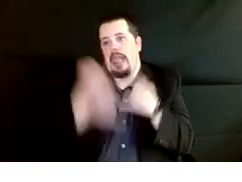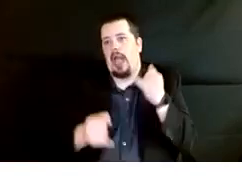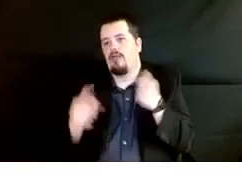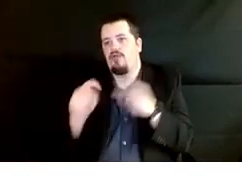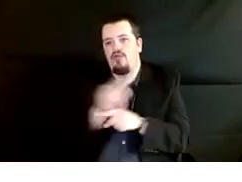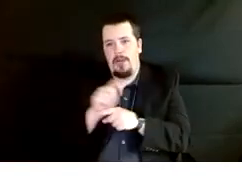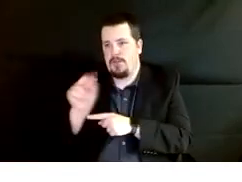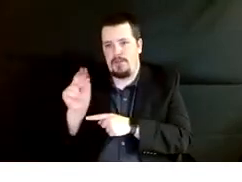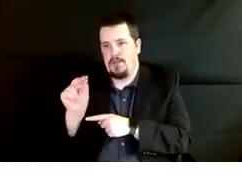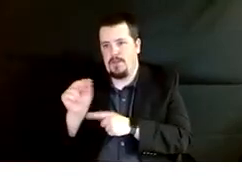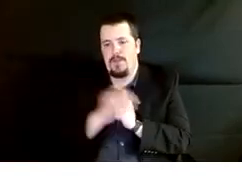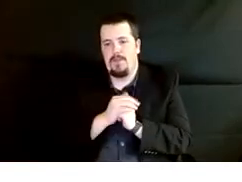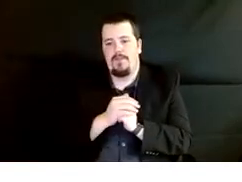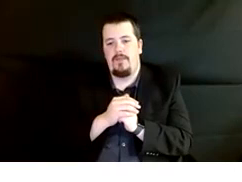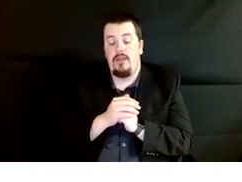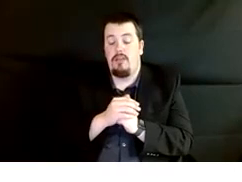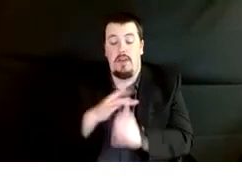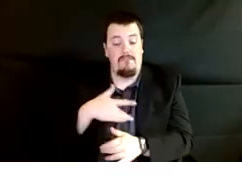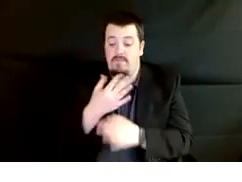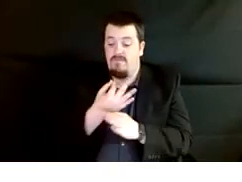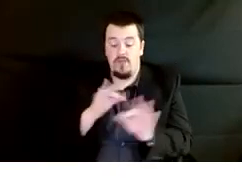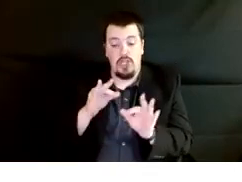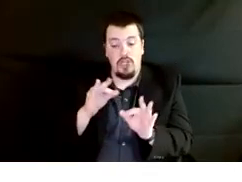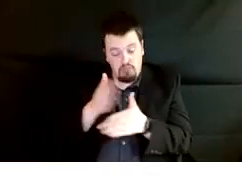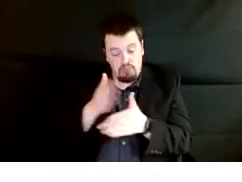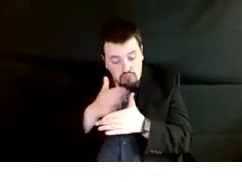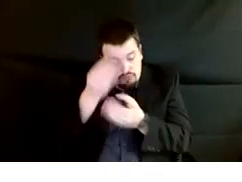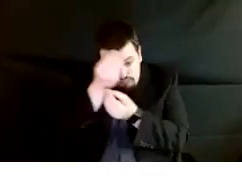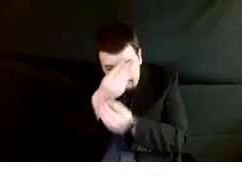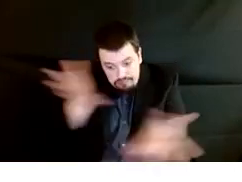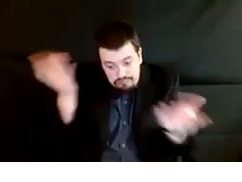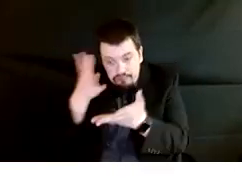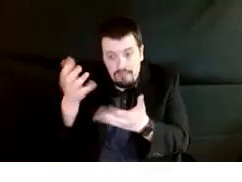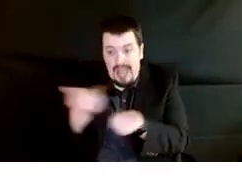and, and feel free to share the information and materials you get with anybody and everybody